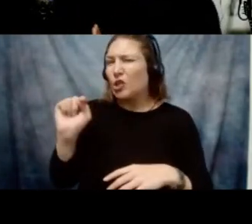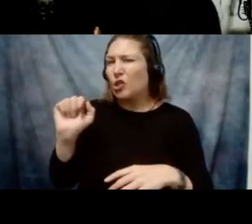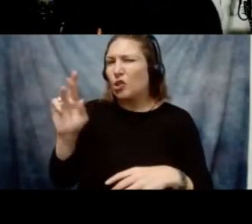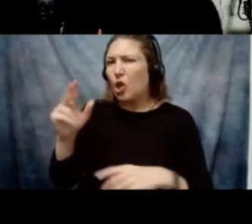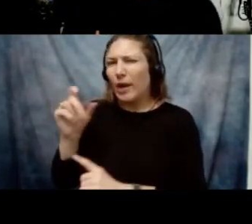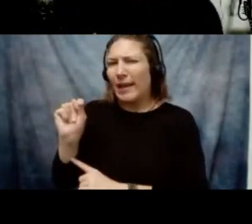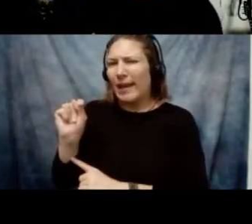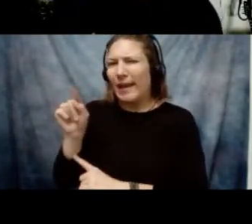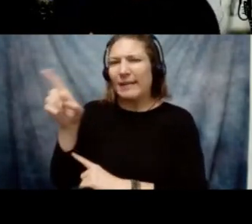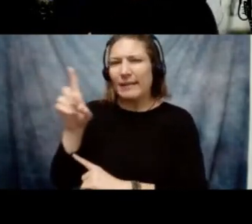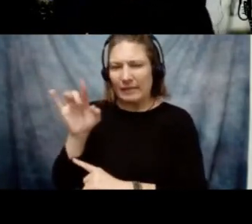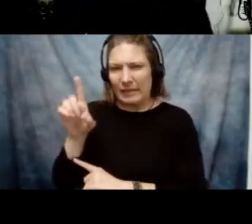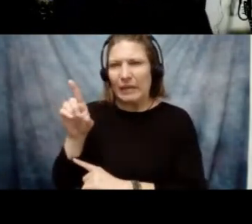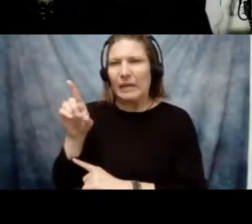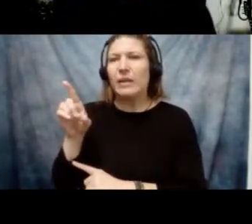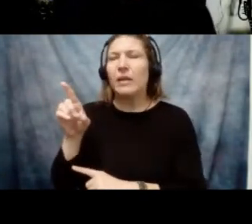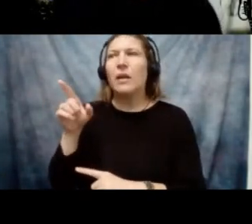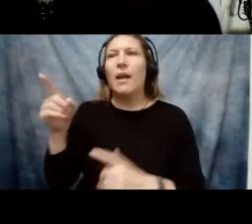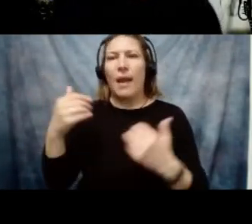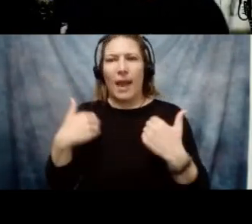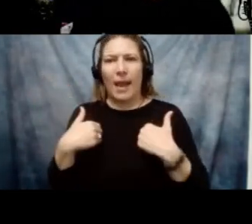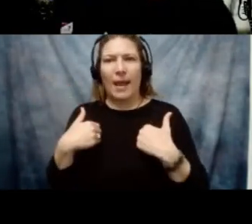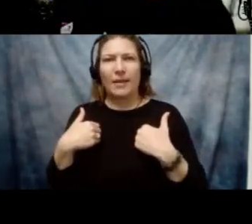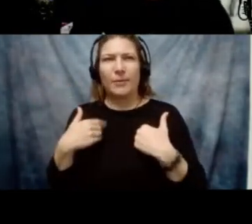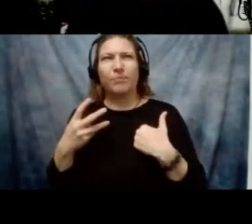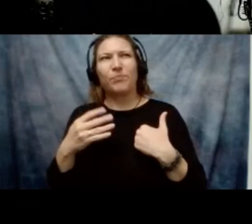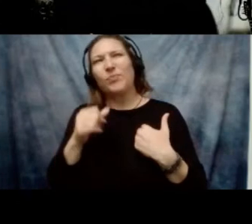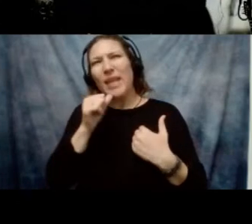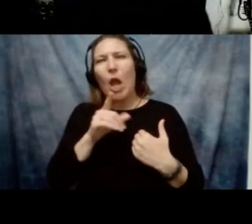like okay from this day forward everything new we create is going to meet these standards and